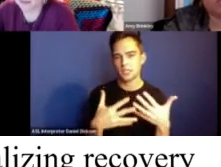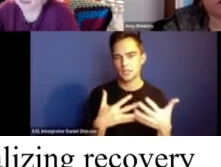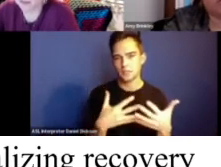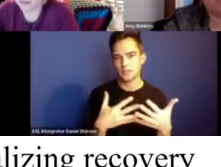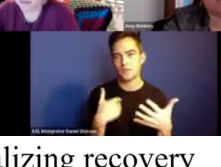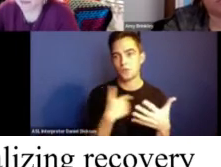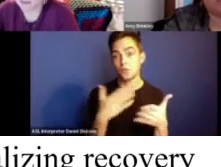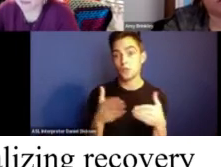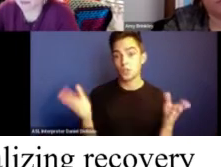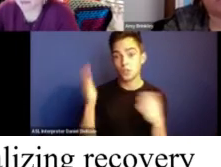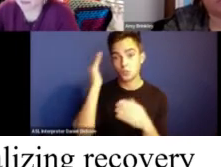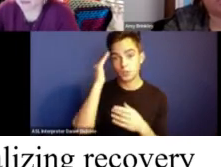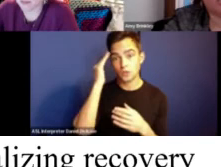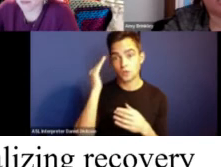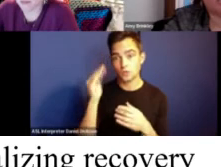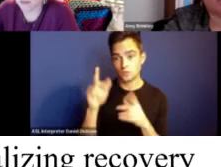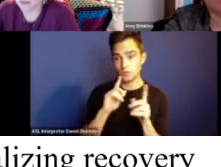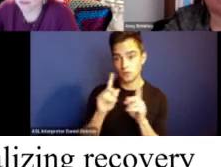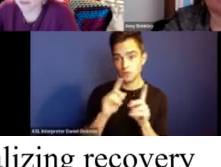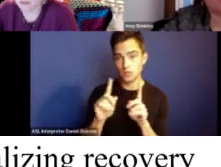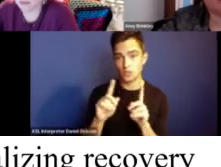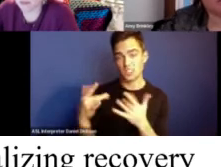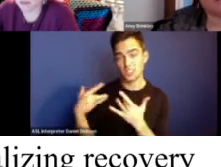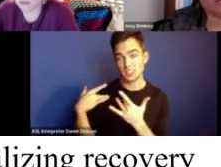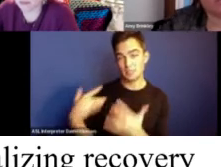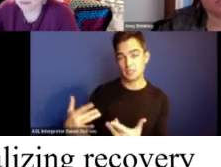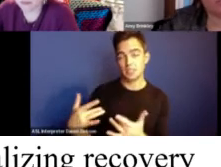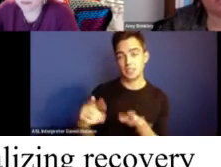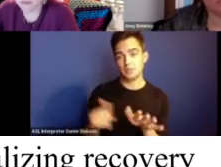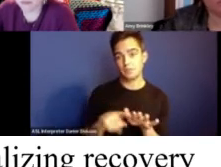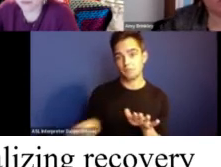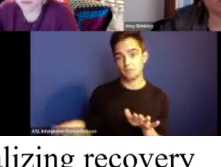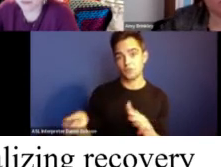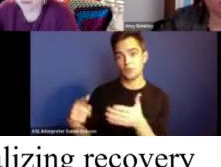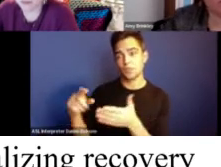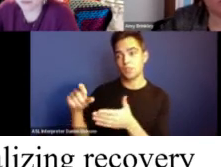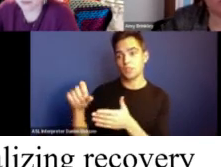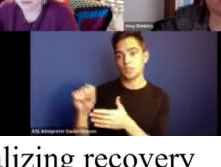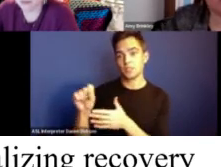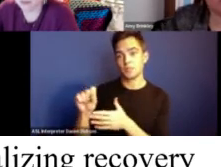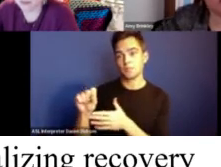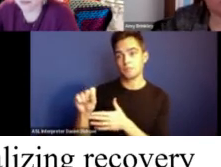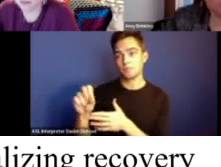know that the the conversation typically veers off into the substance use disorder realm